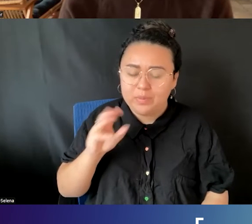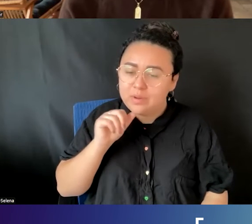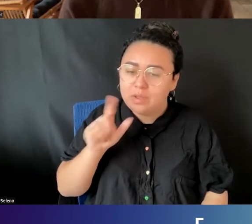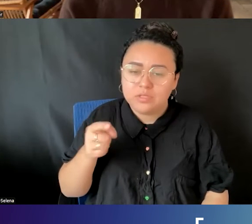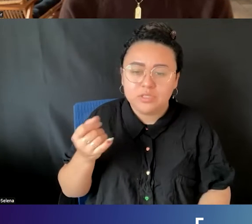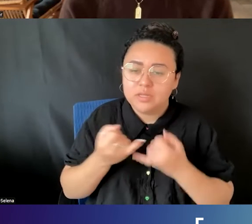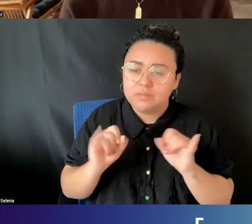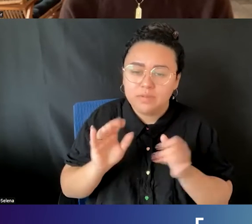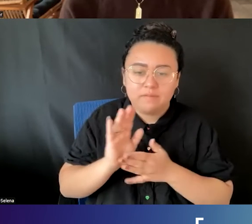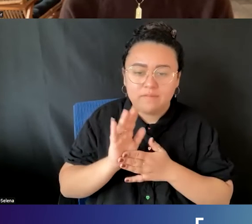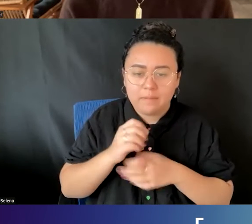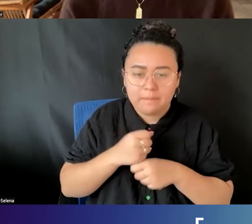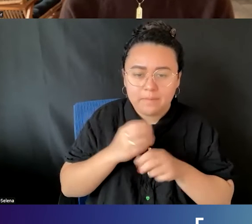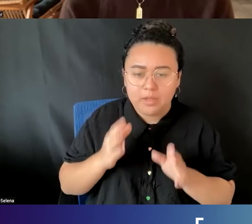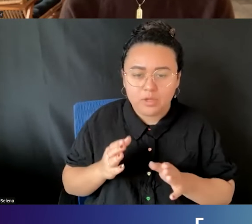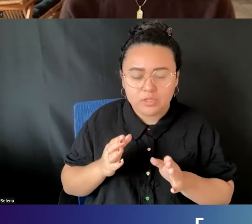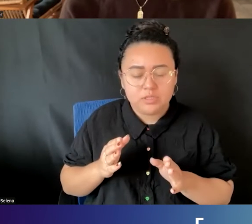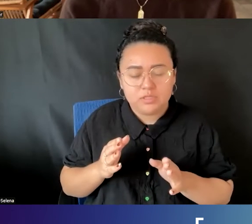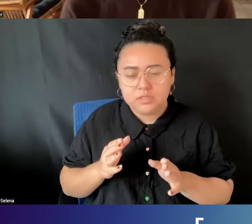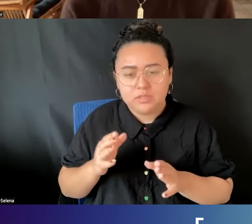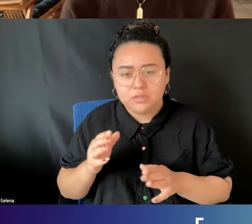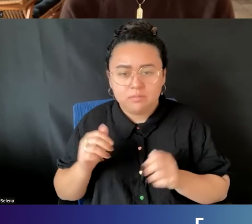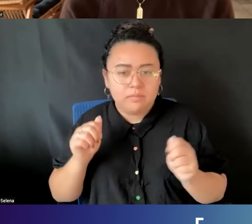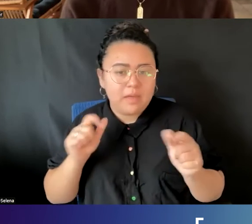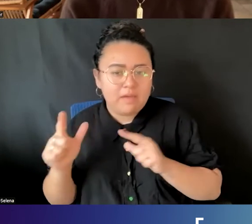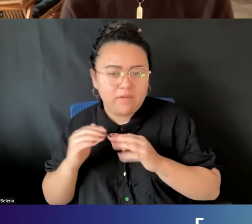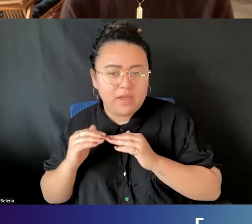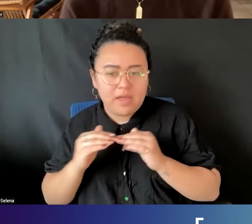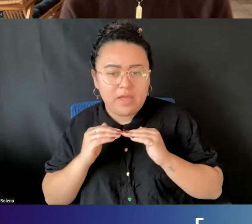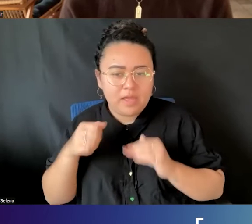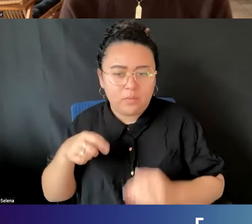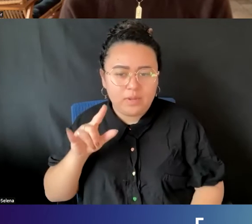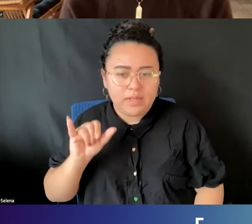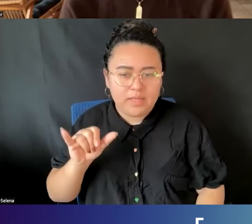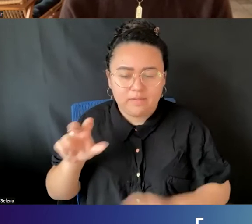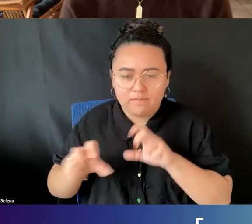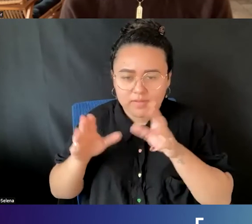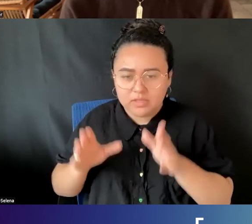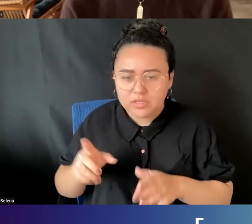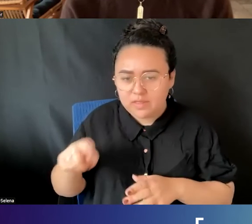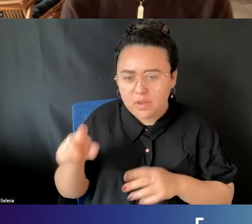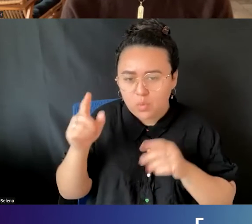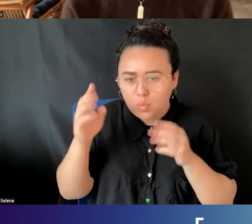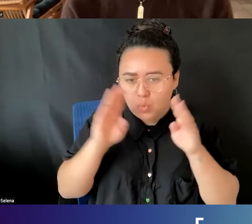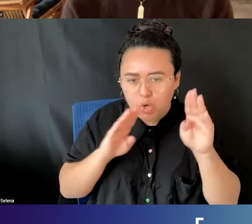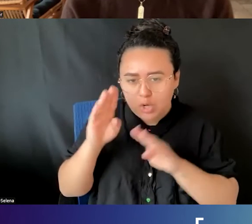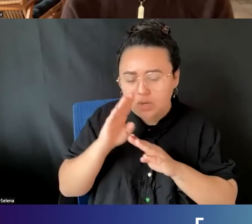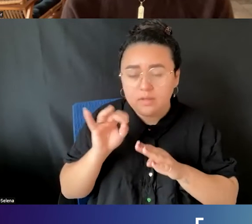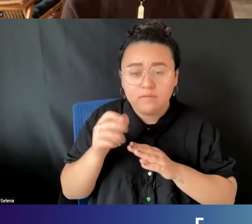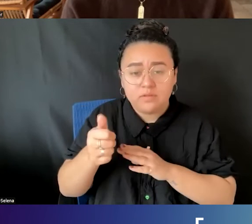every equity investor that's that's even the big equity investors are worried because if you are independently financing something upfront,